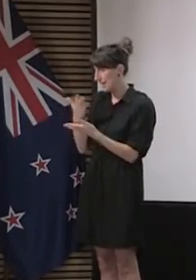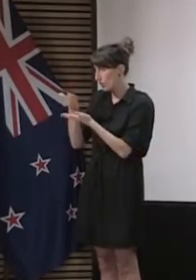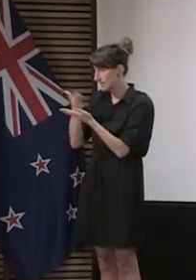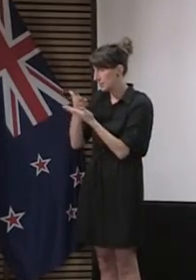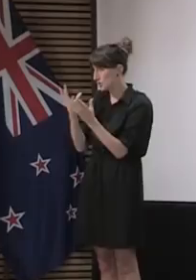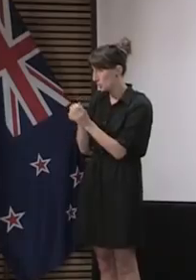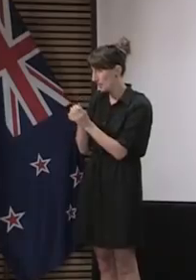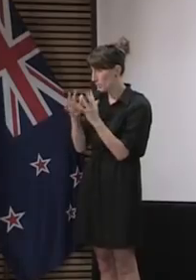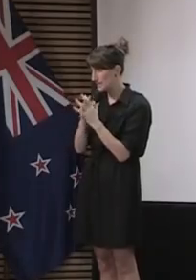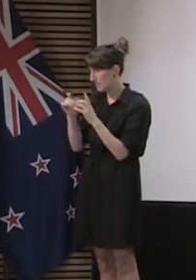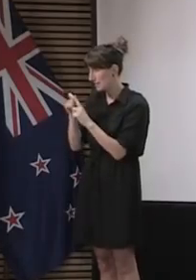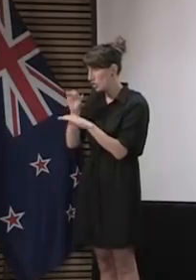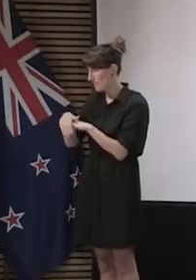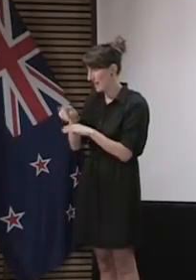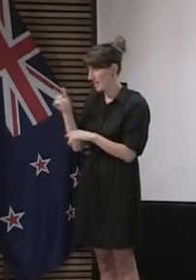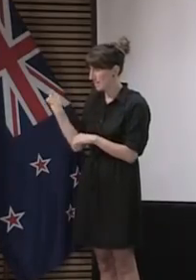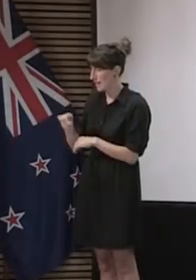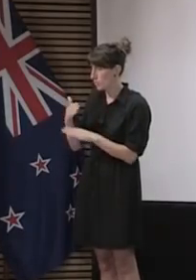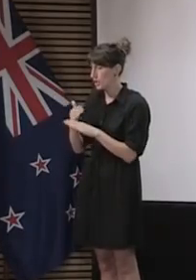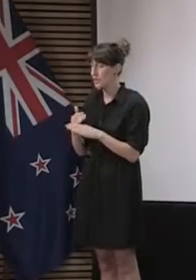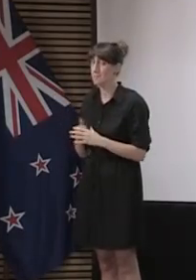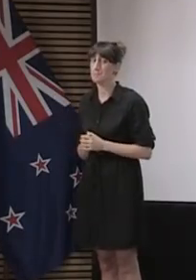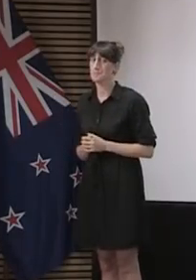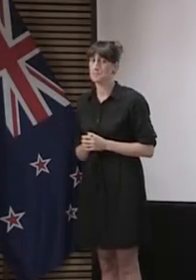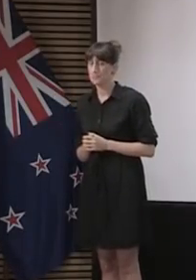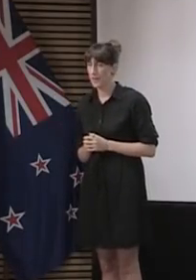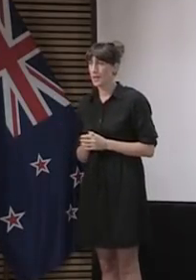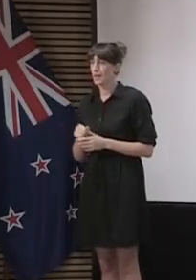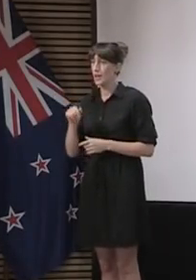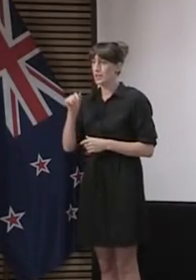at alert level 3 andyou will remember the timeperiod that - with that smalltime period